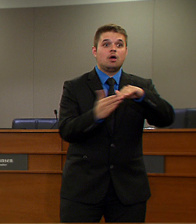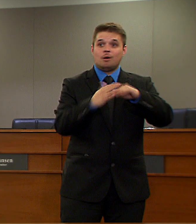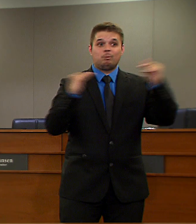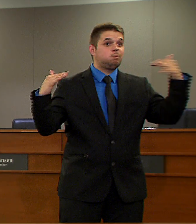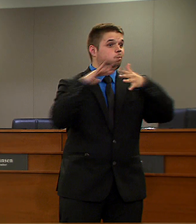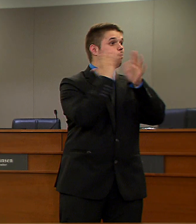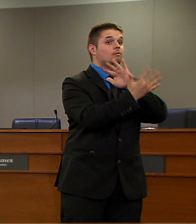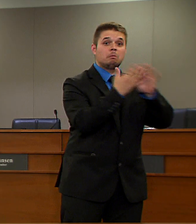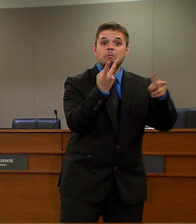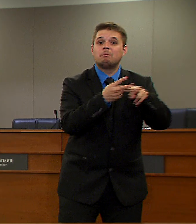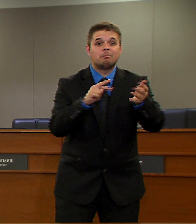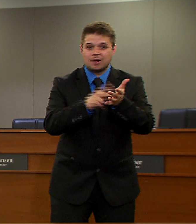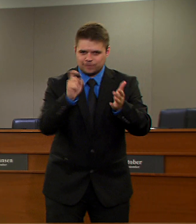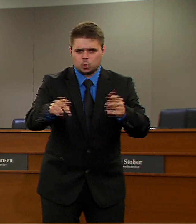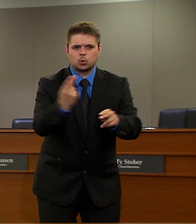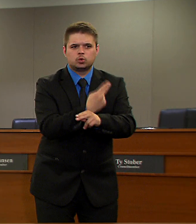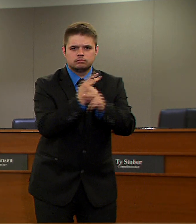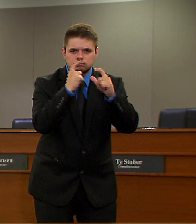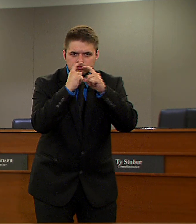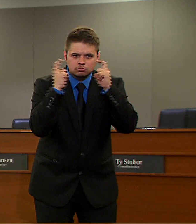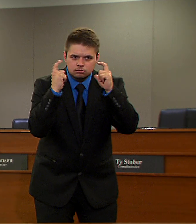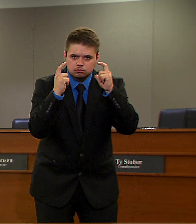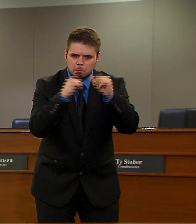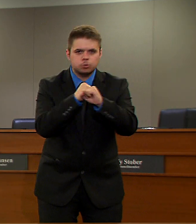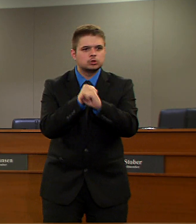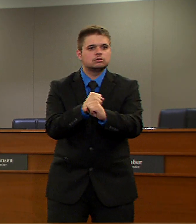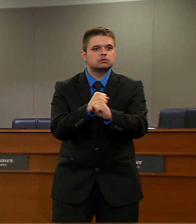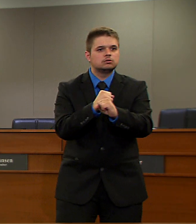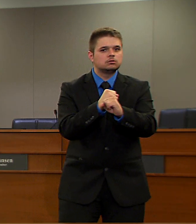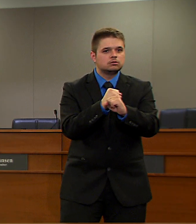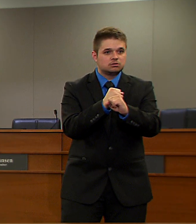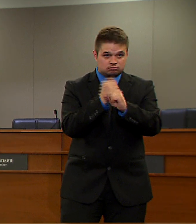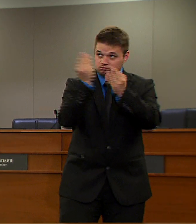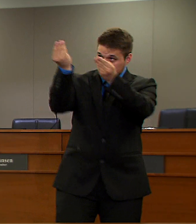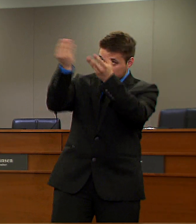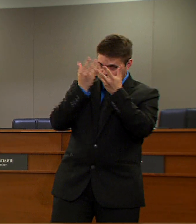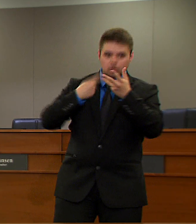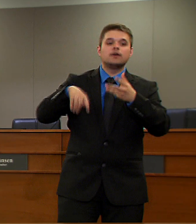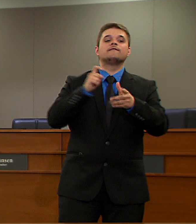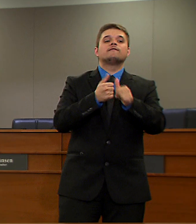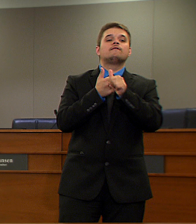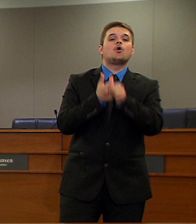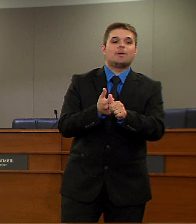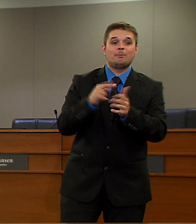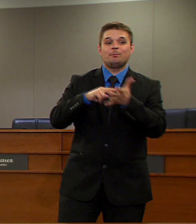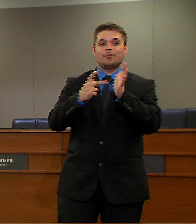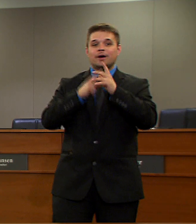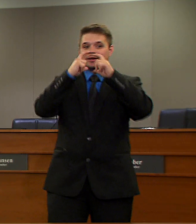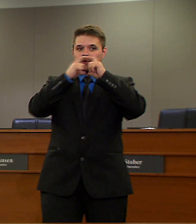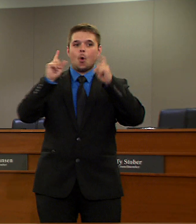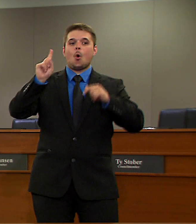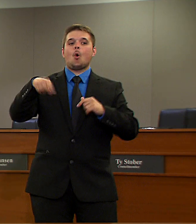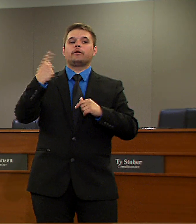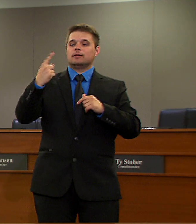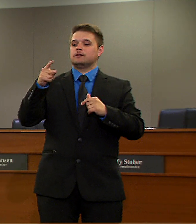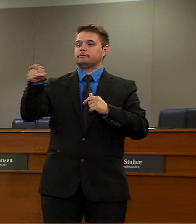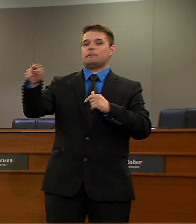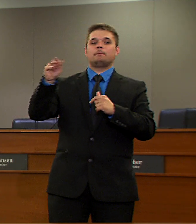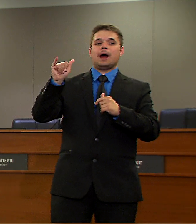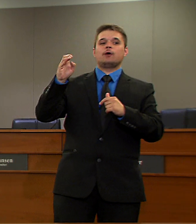So I was recently notified of "Masks for Mayors" initiative, it was sponsored by the U.S. Conference of Mayors and a